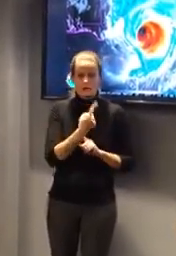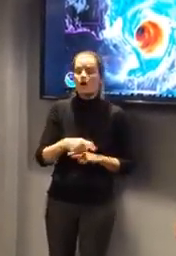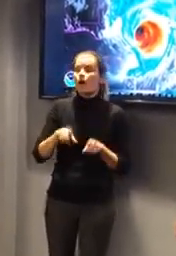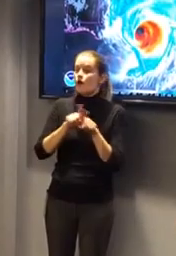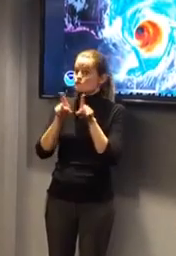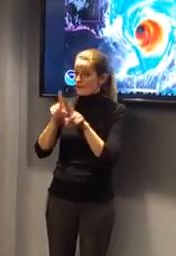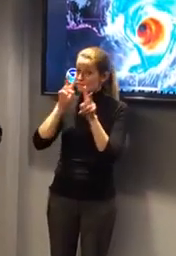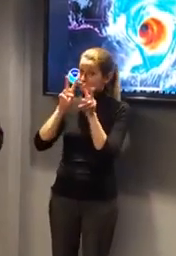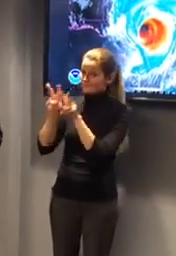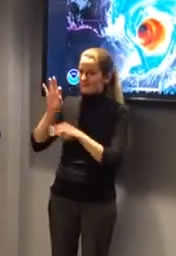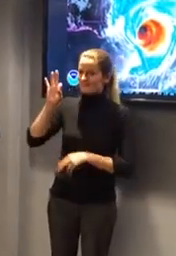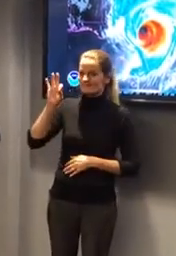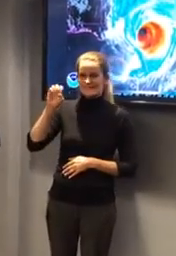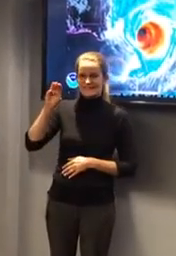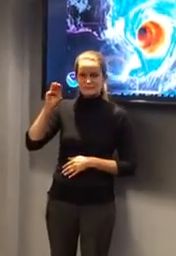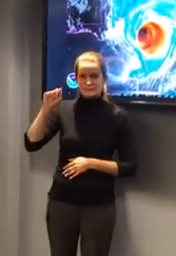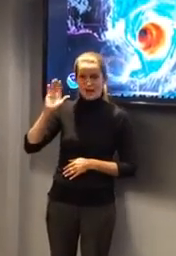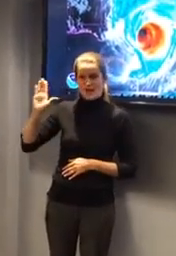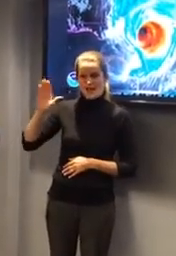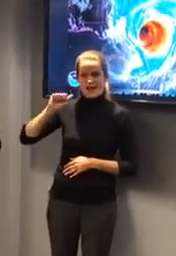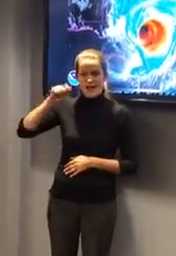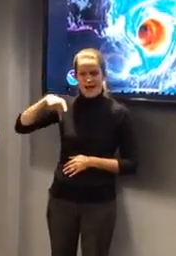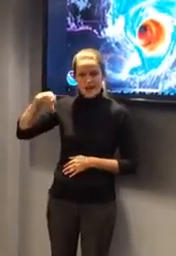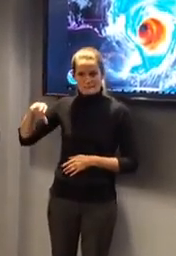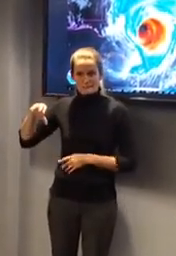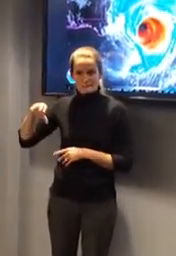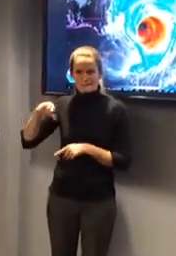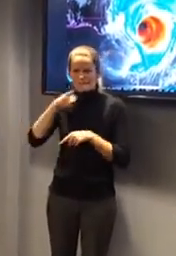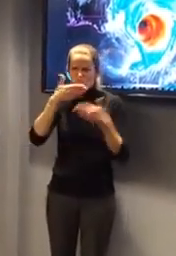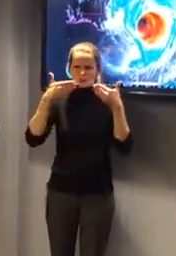You download that app now, hopefully before you lose power, you charge your devices, and